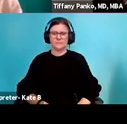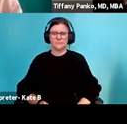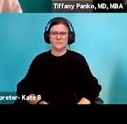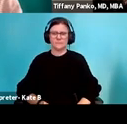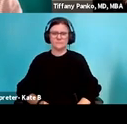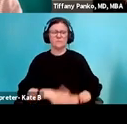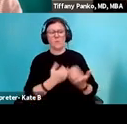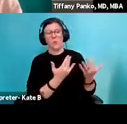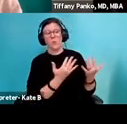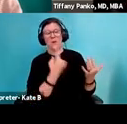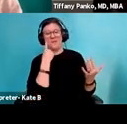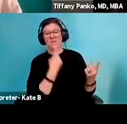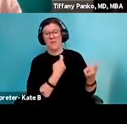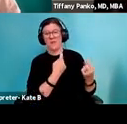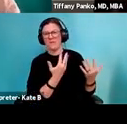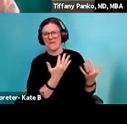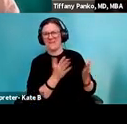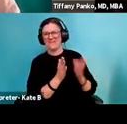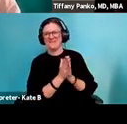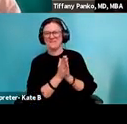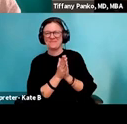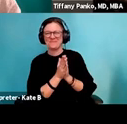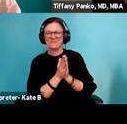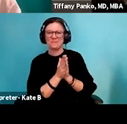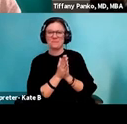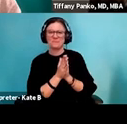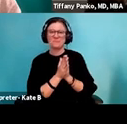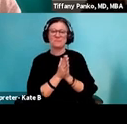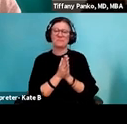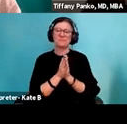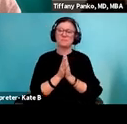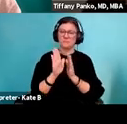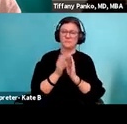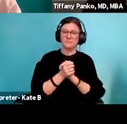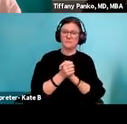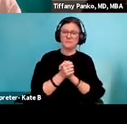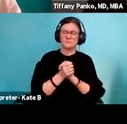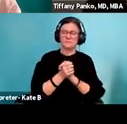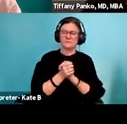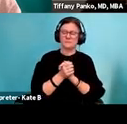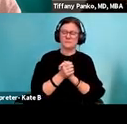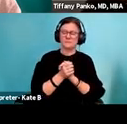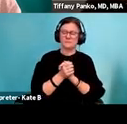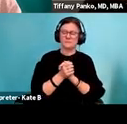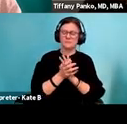While we wait for questions and comments to come in, I just wanted to note that I felt